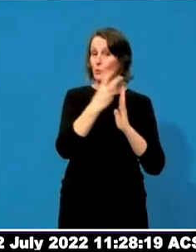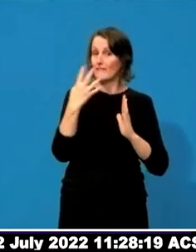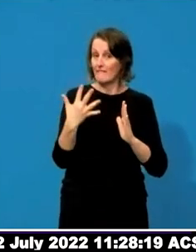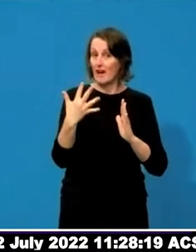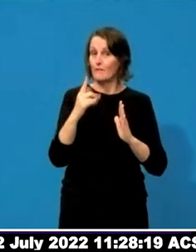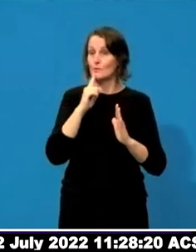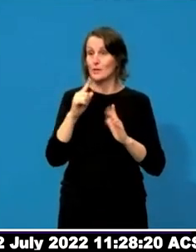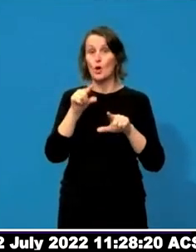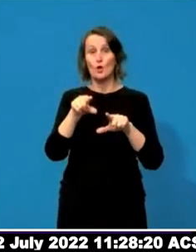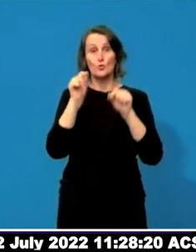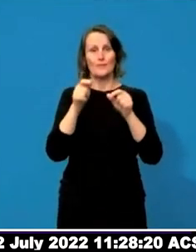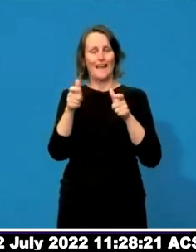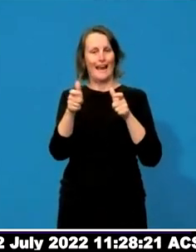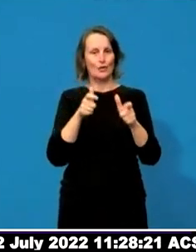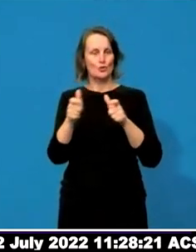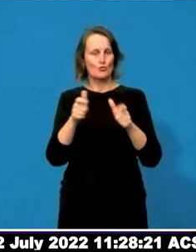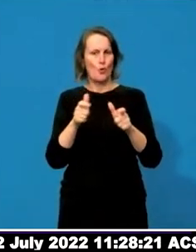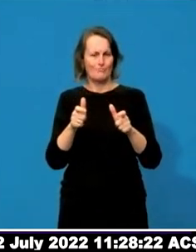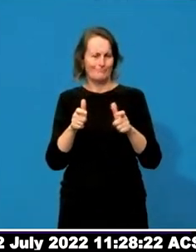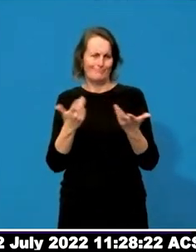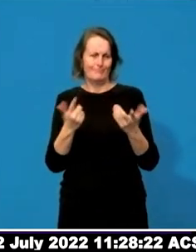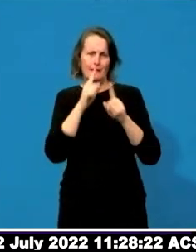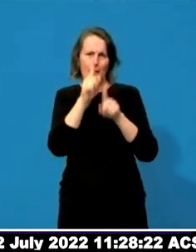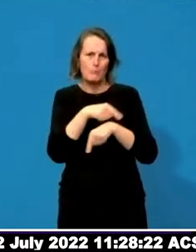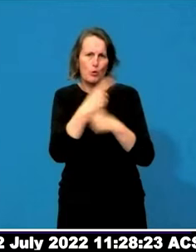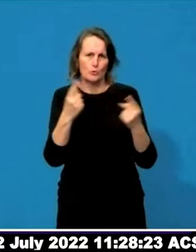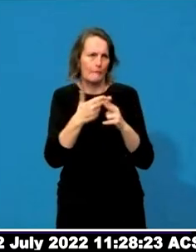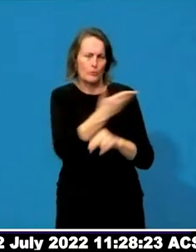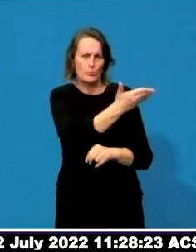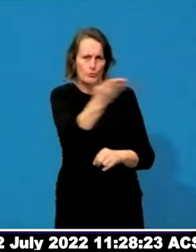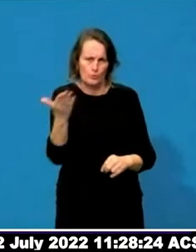where the market for disability services is thin or does not exist."